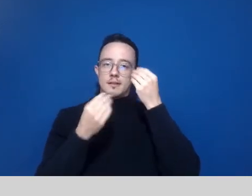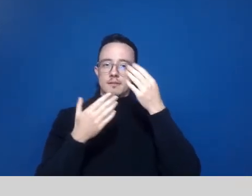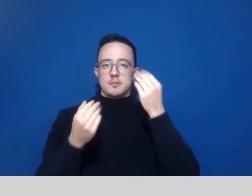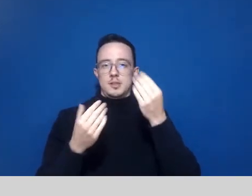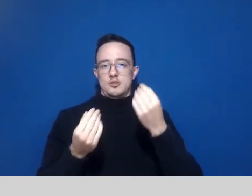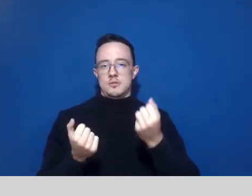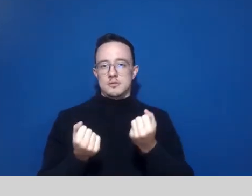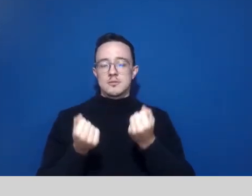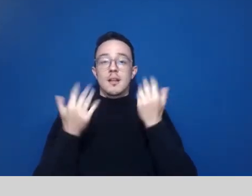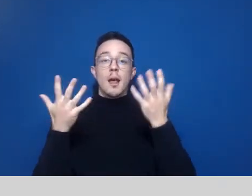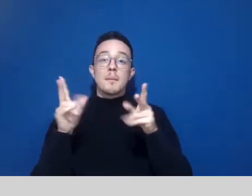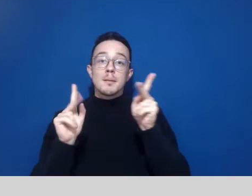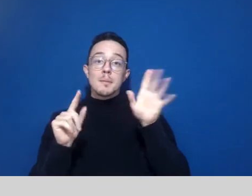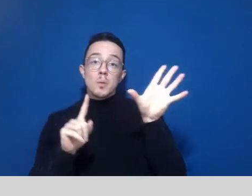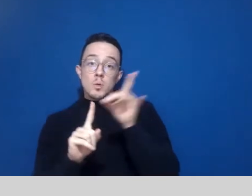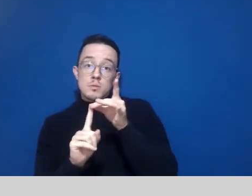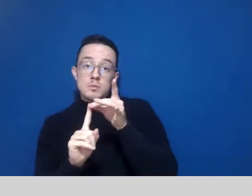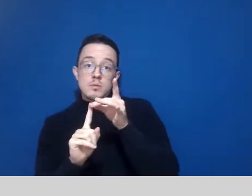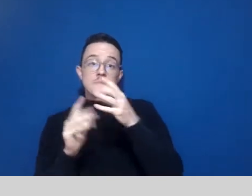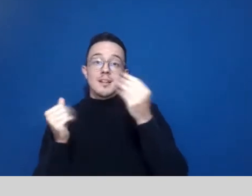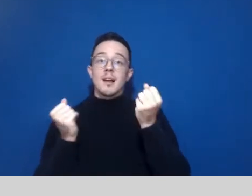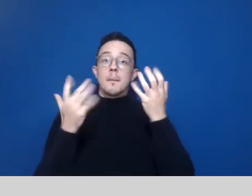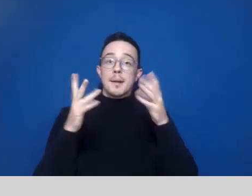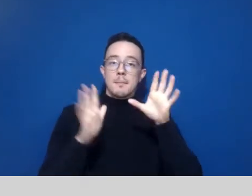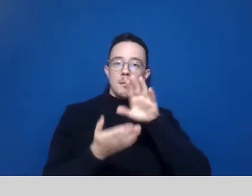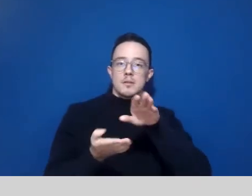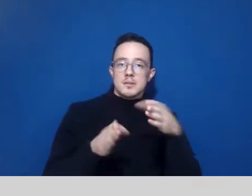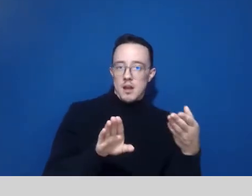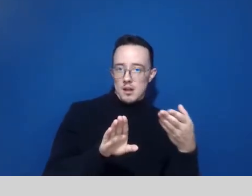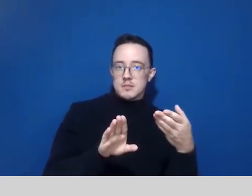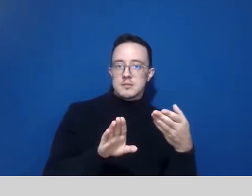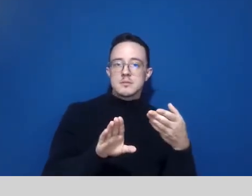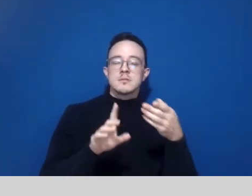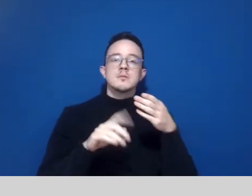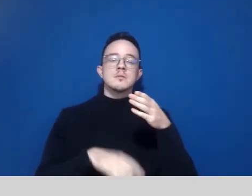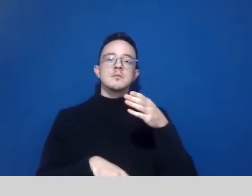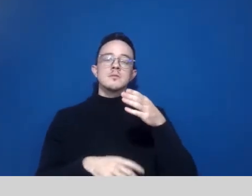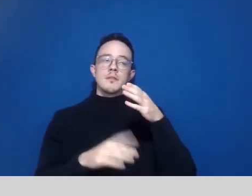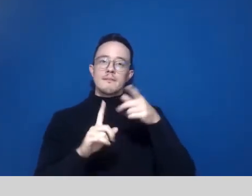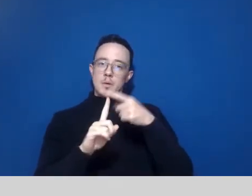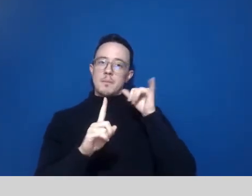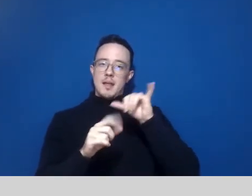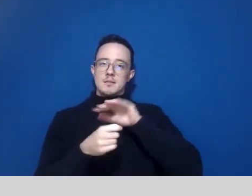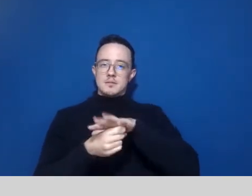of cases and number of deaths ordered by date. So each of these rows on the sixth of September,